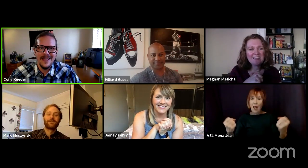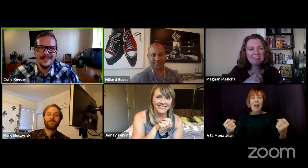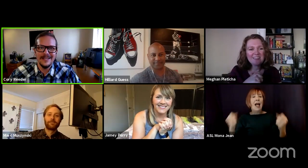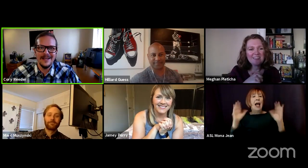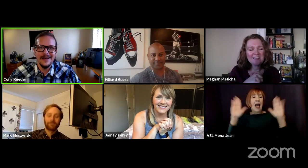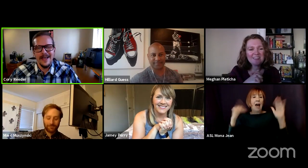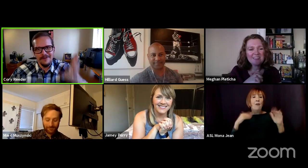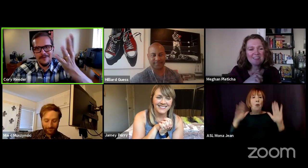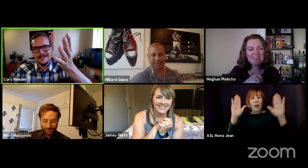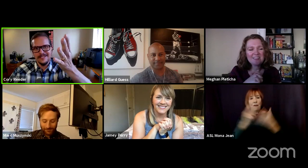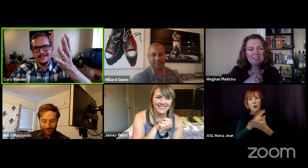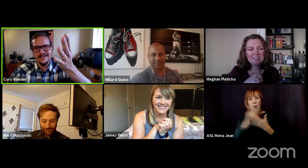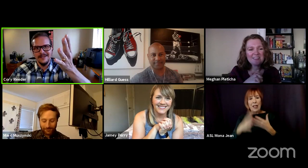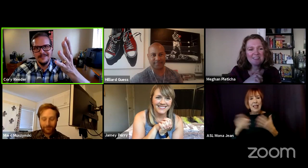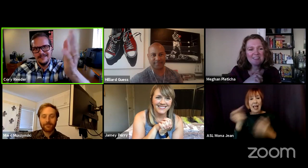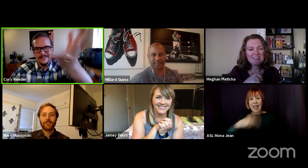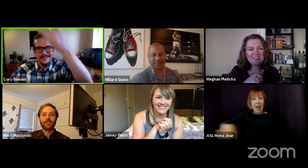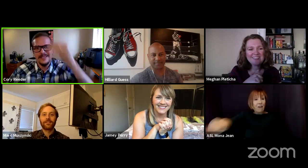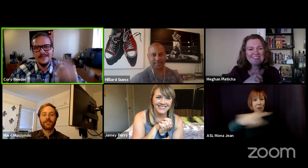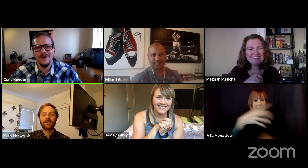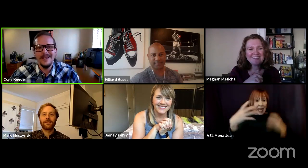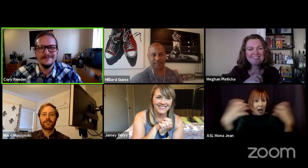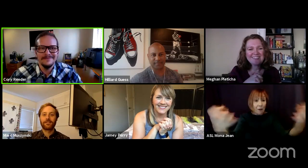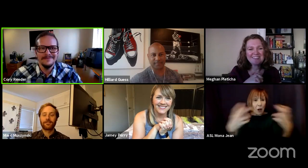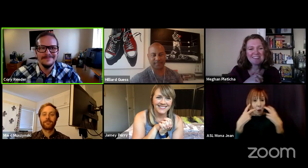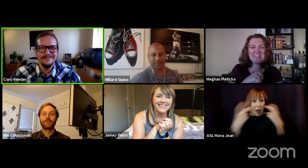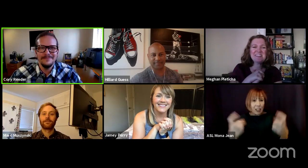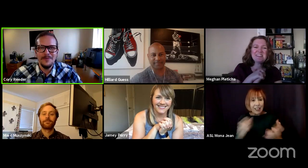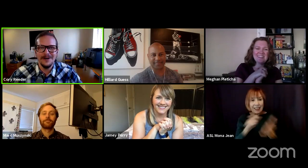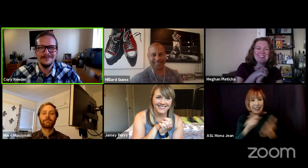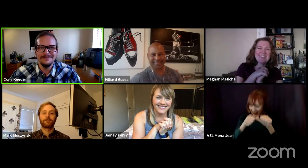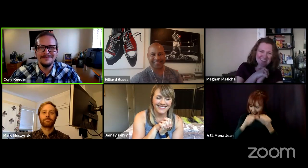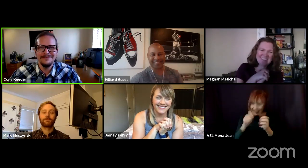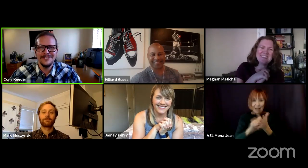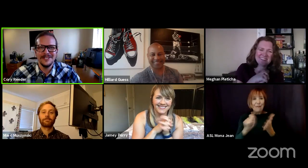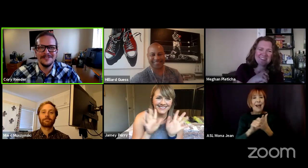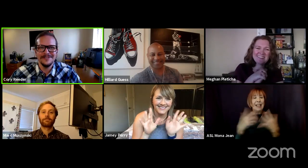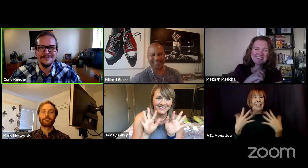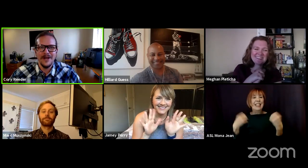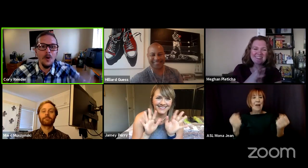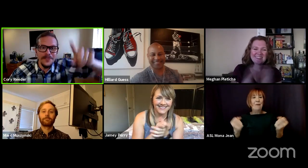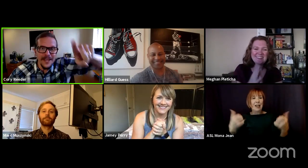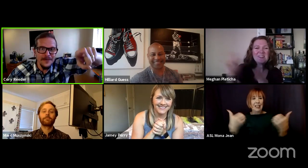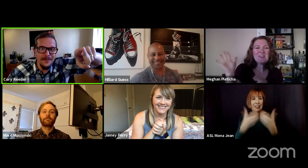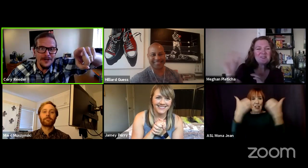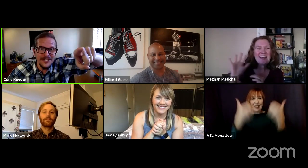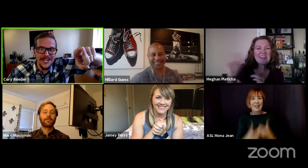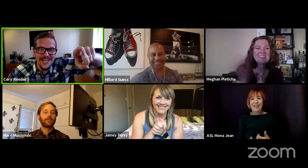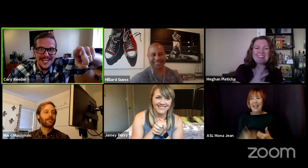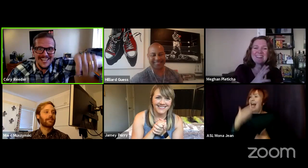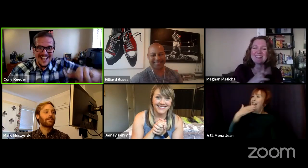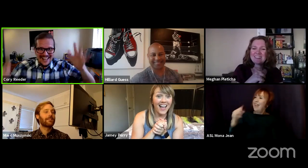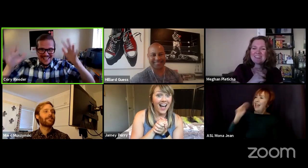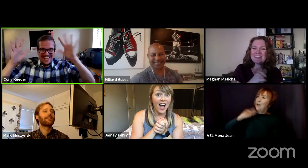and everybody else out there, keep writing. be well, cheers. Oh, thank you, Mona Jean.